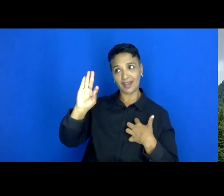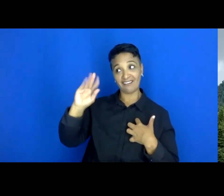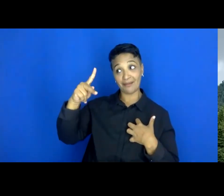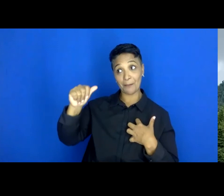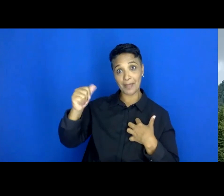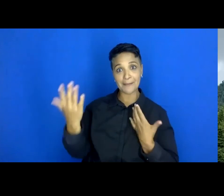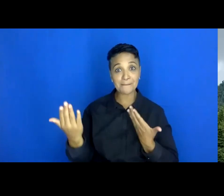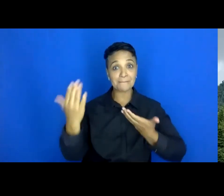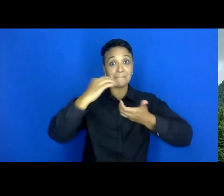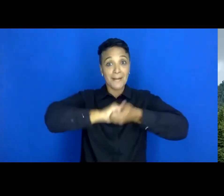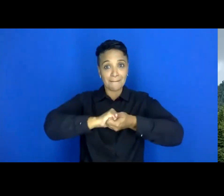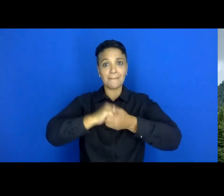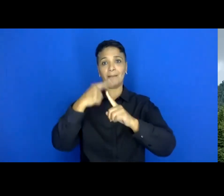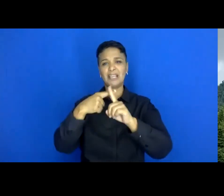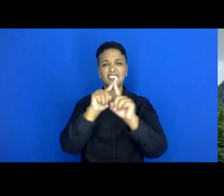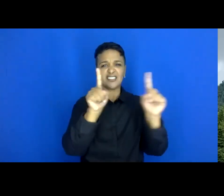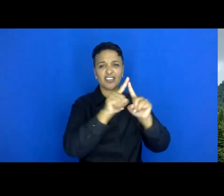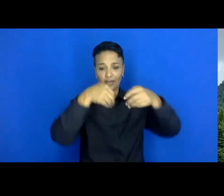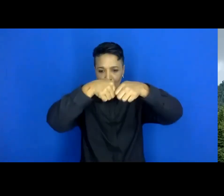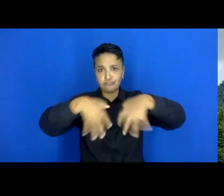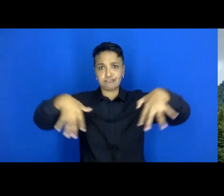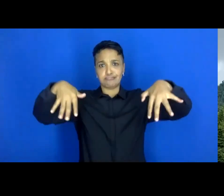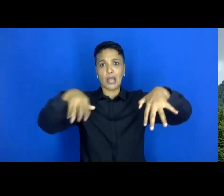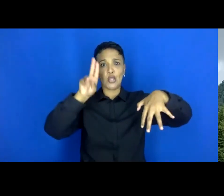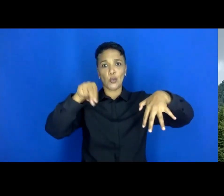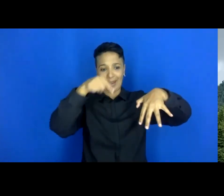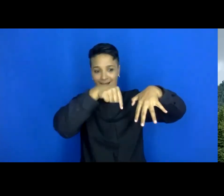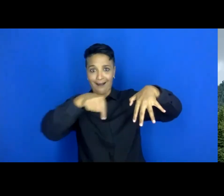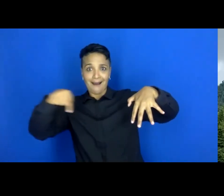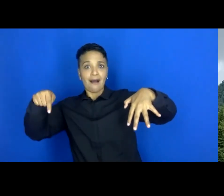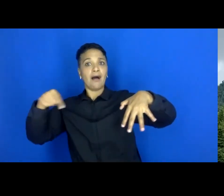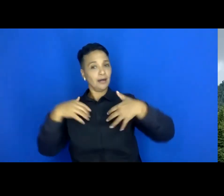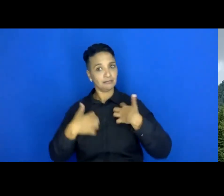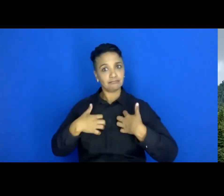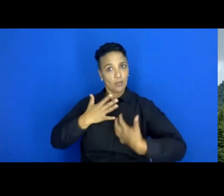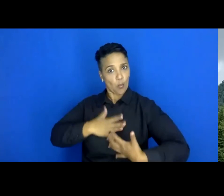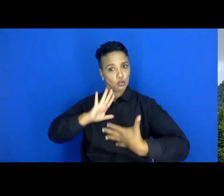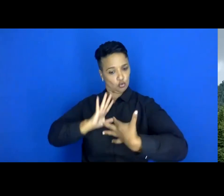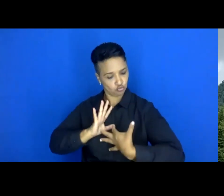system and you know as you rightly said uh to not only ensure that there is youth with disabilities